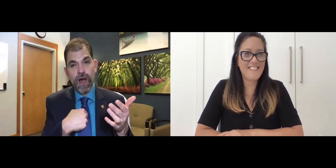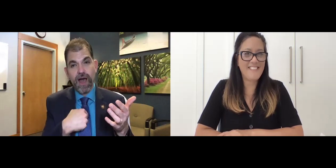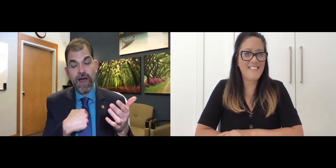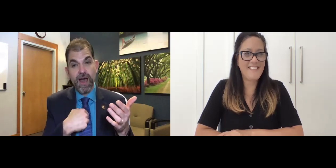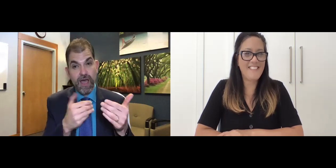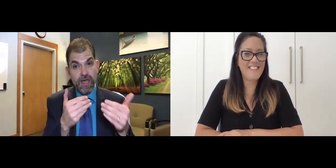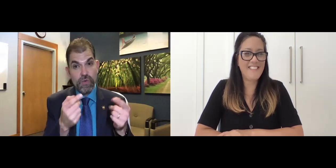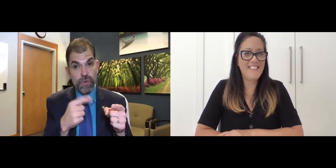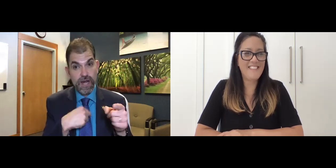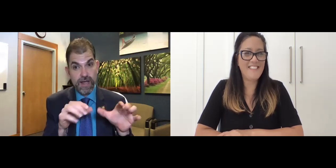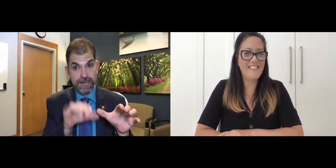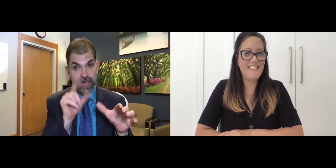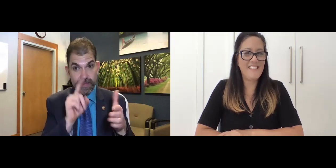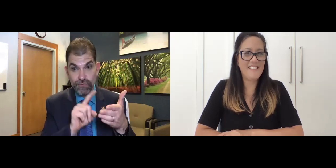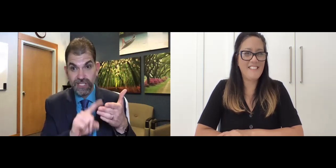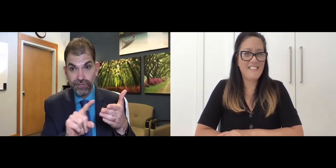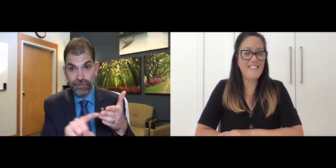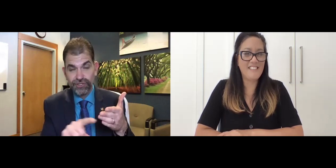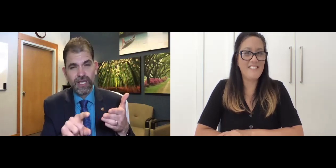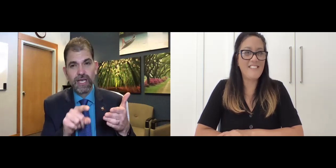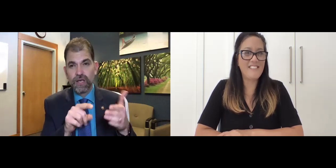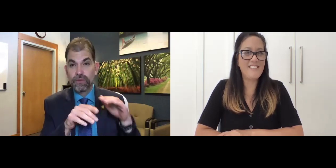where we can work specifically with deaf and hard of hearing people.